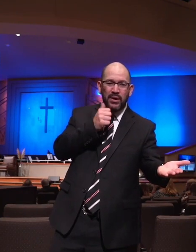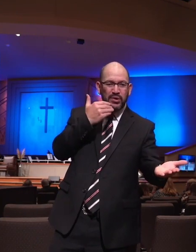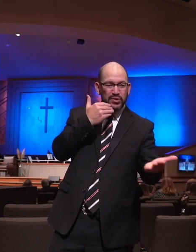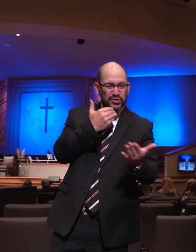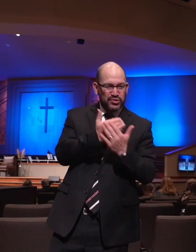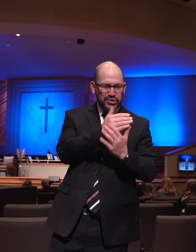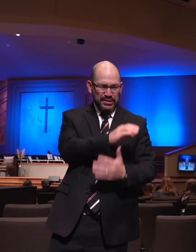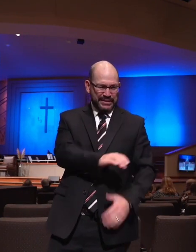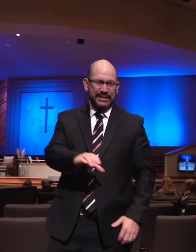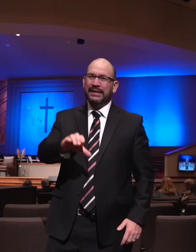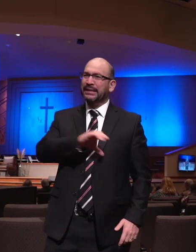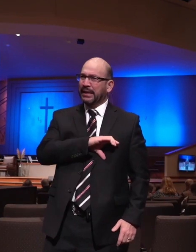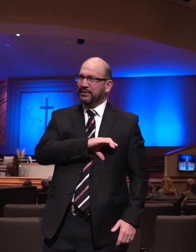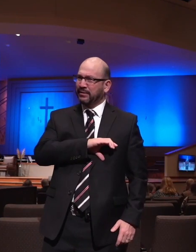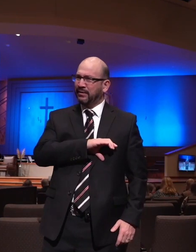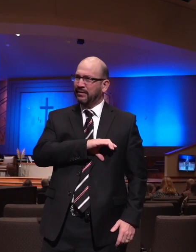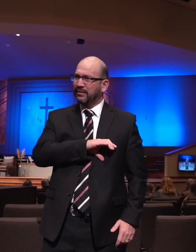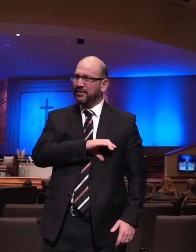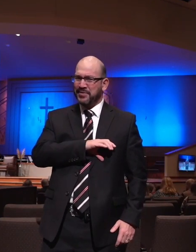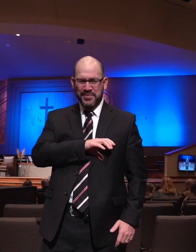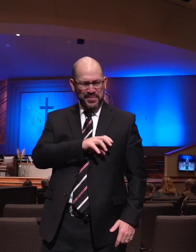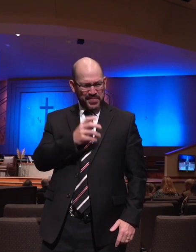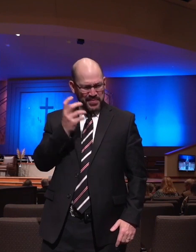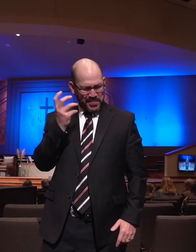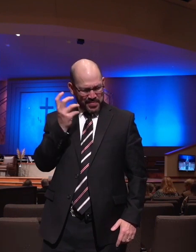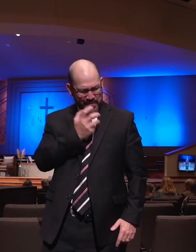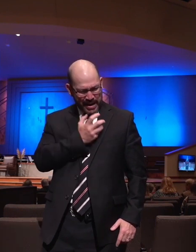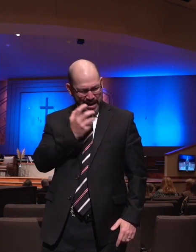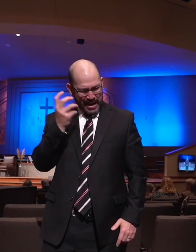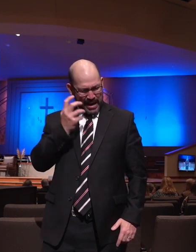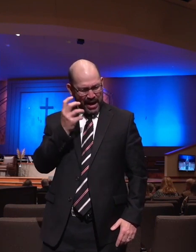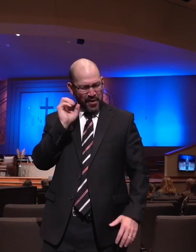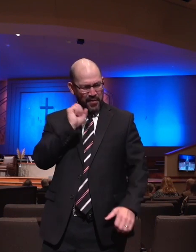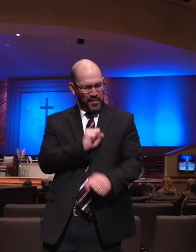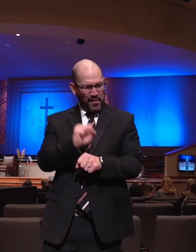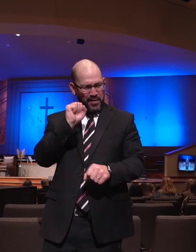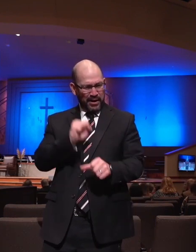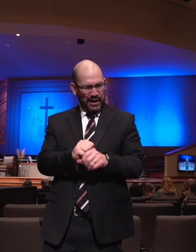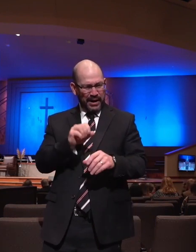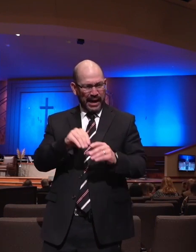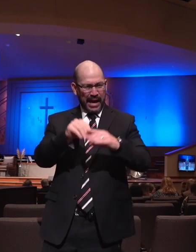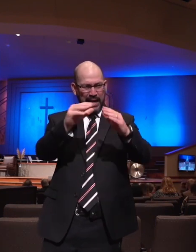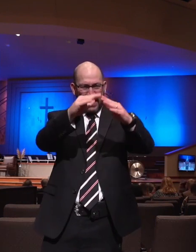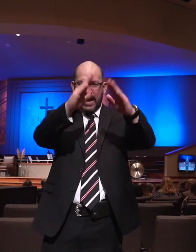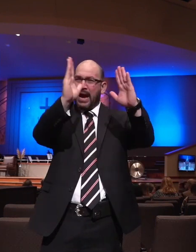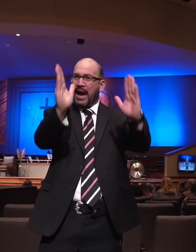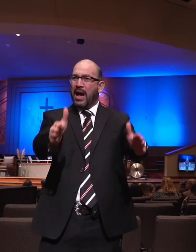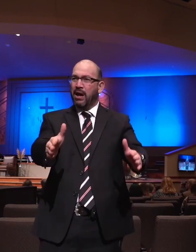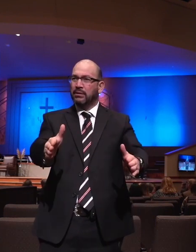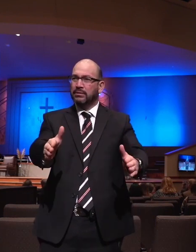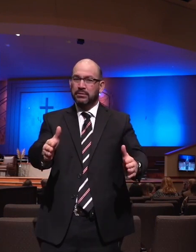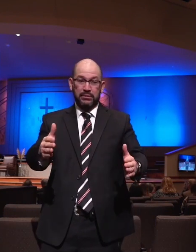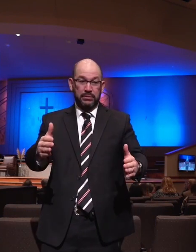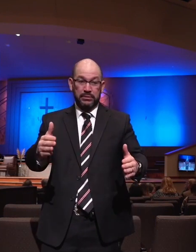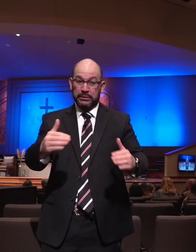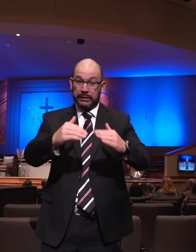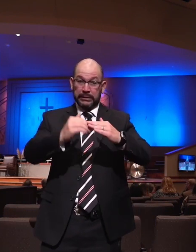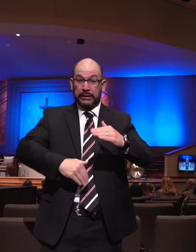that this little girl is working in Naaman's house and is a little girl this girl's under 12 years of age I'll just tell you that right now she's